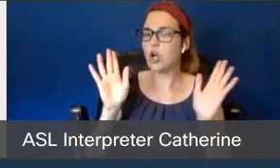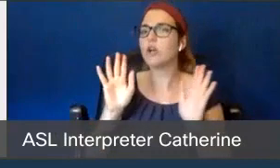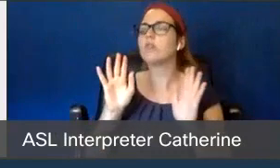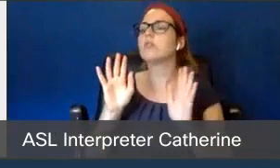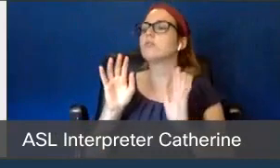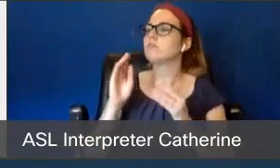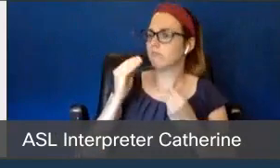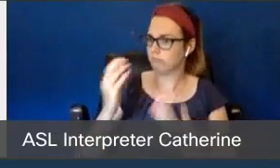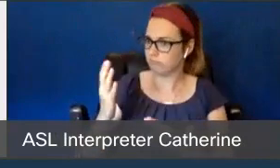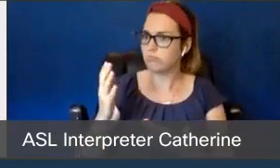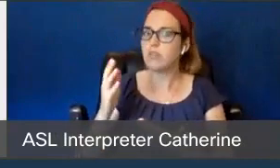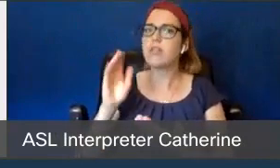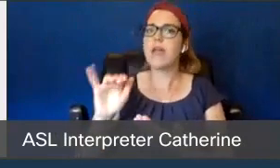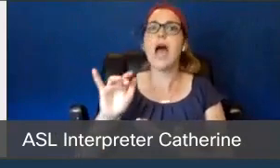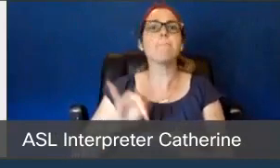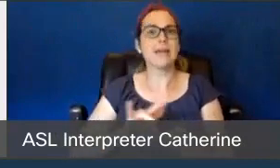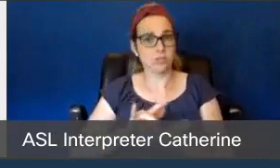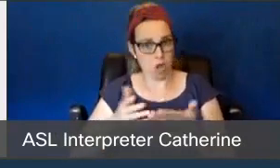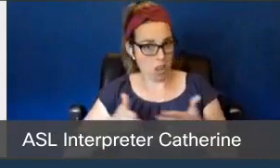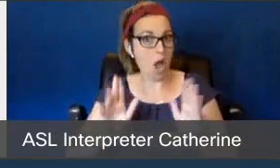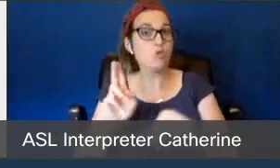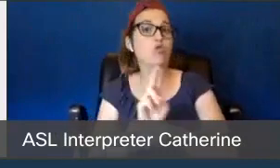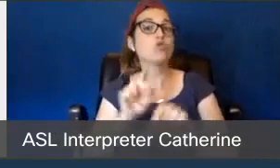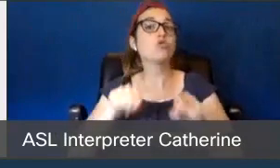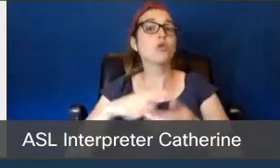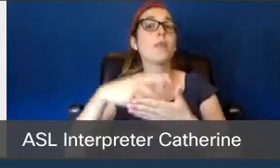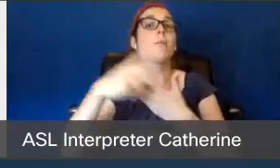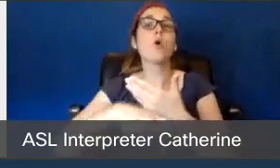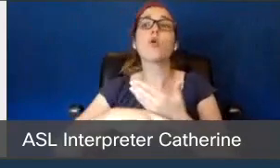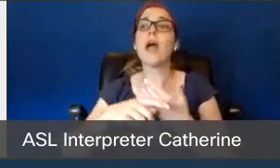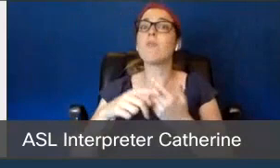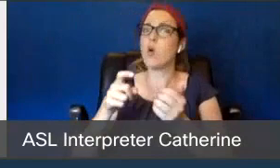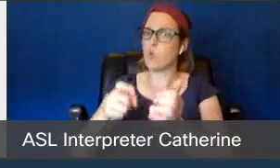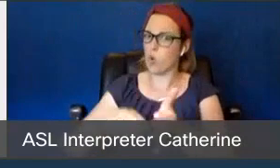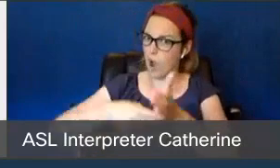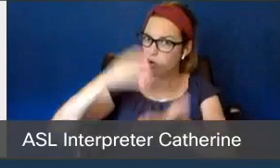that they're not required to get off them as a condition of graduation, that they're safe, they're effective,